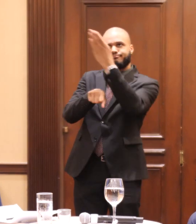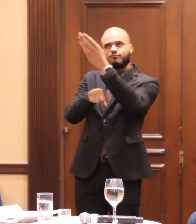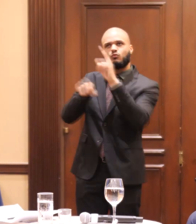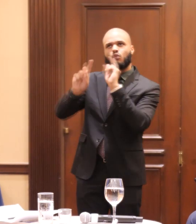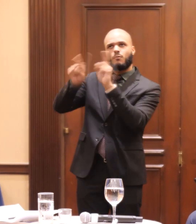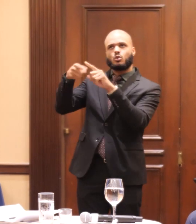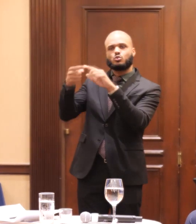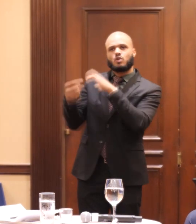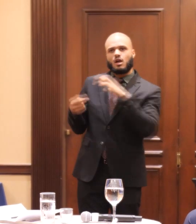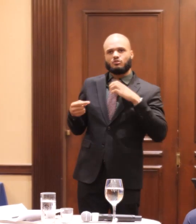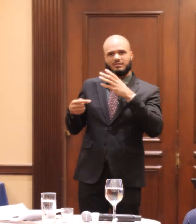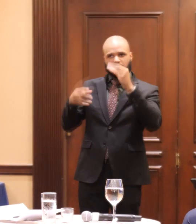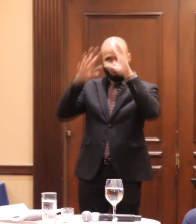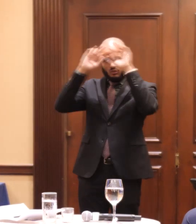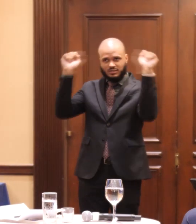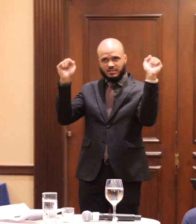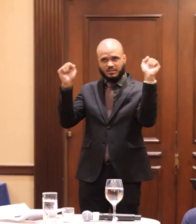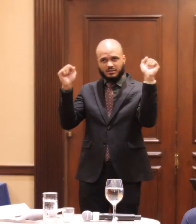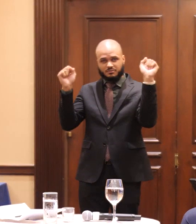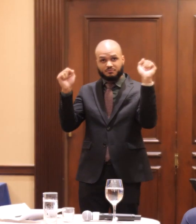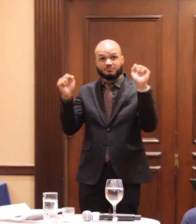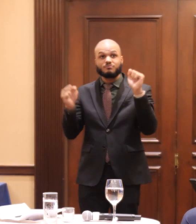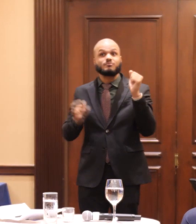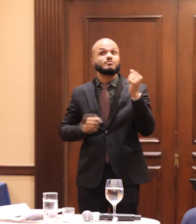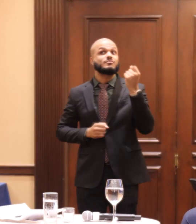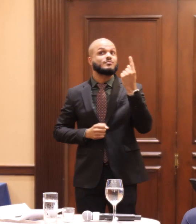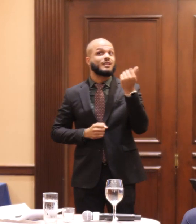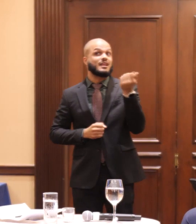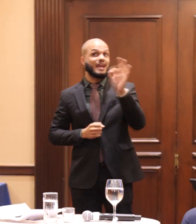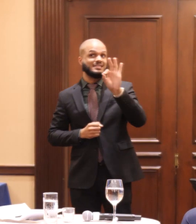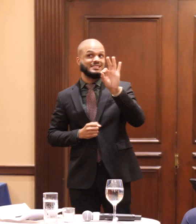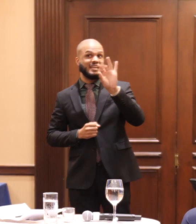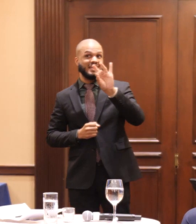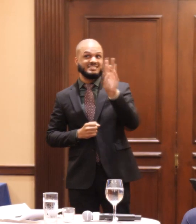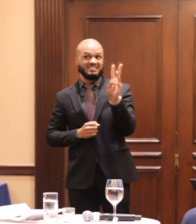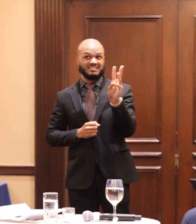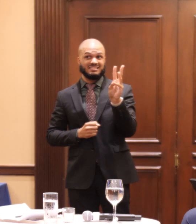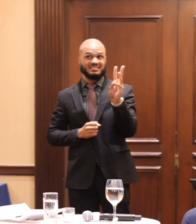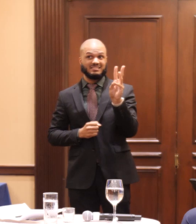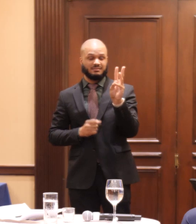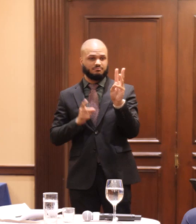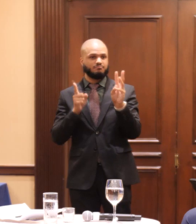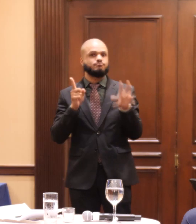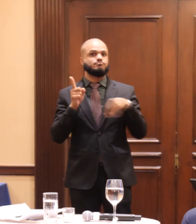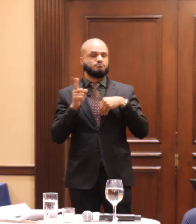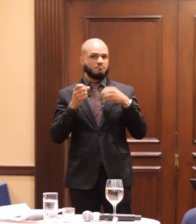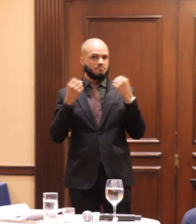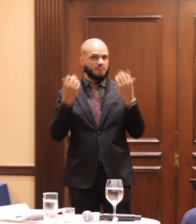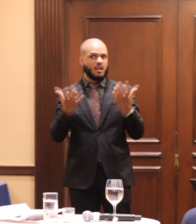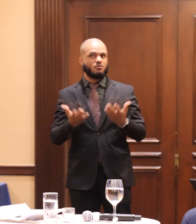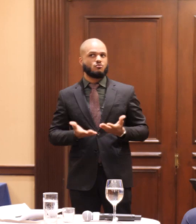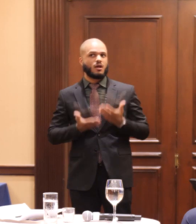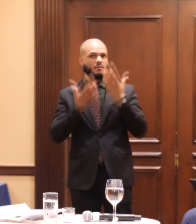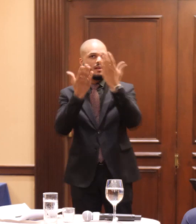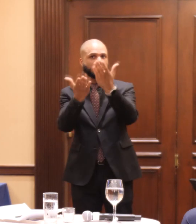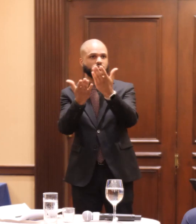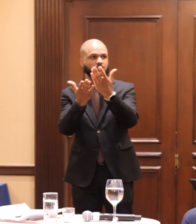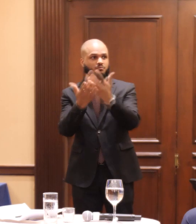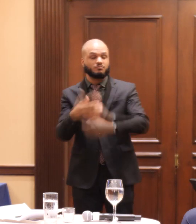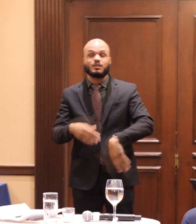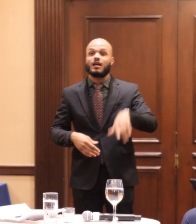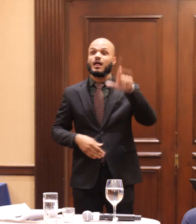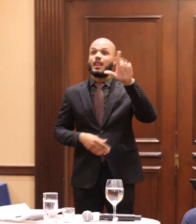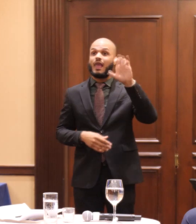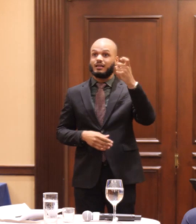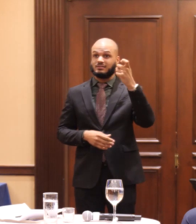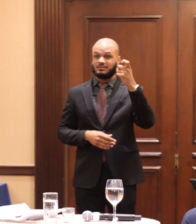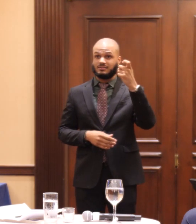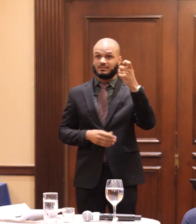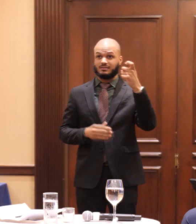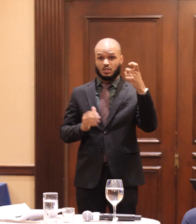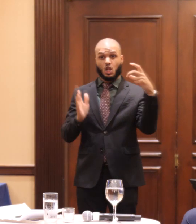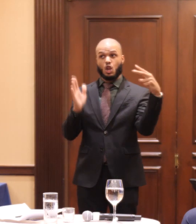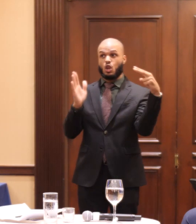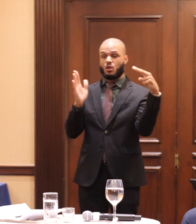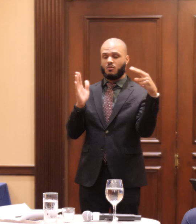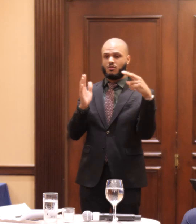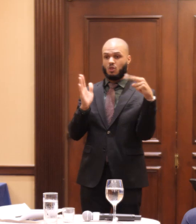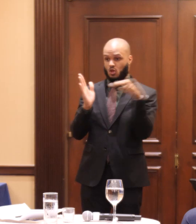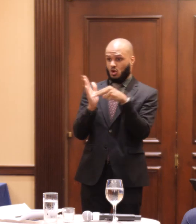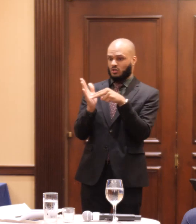by 1986 making recommendations and so Lex quite rightly looked at that charge and said 'you can't